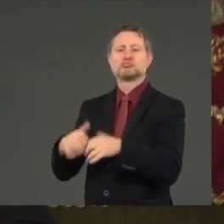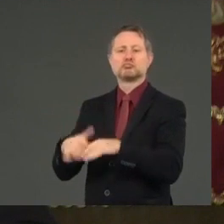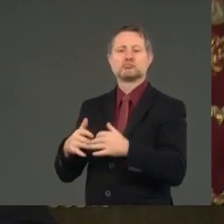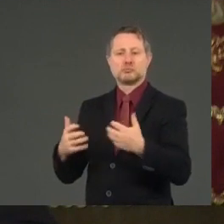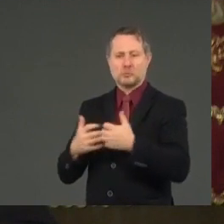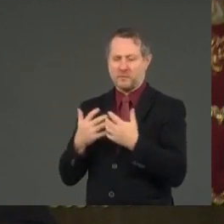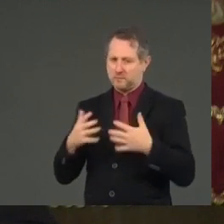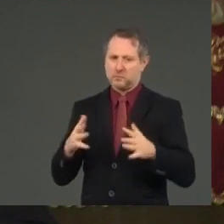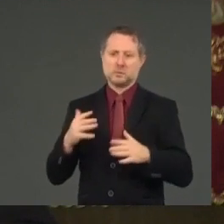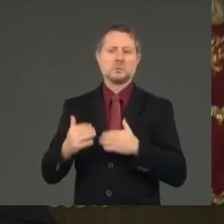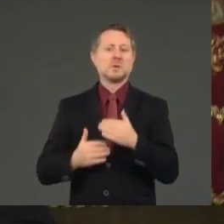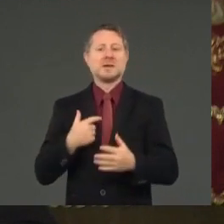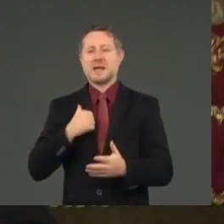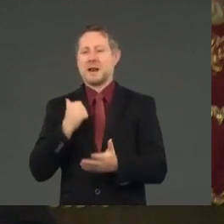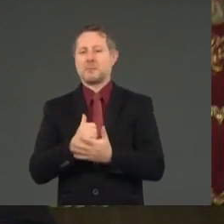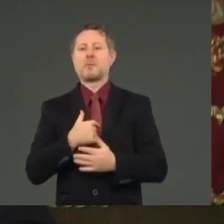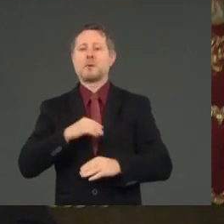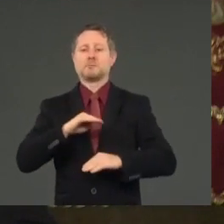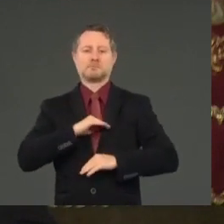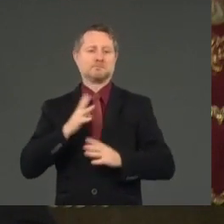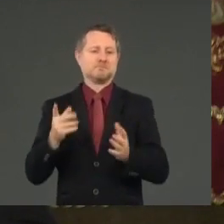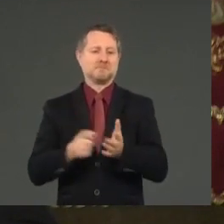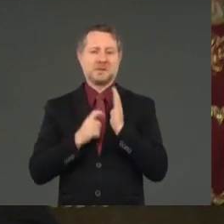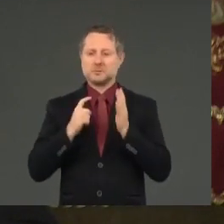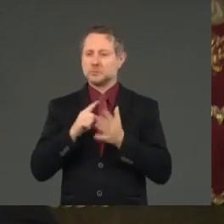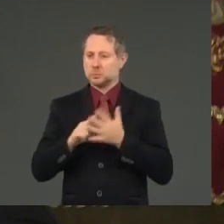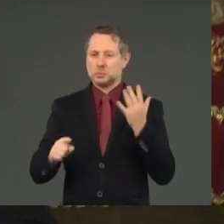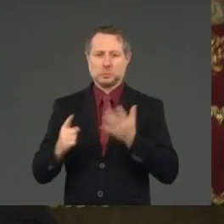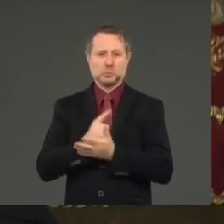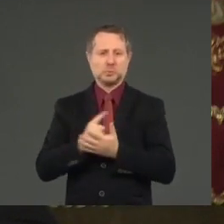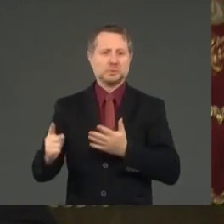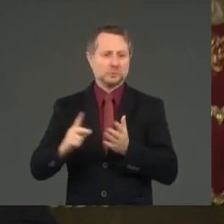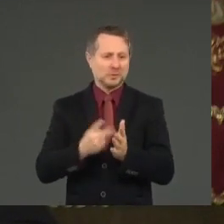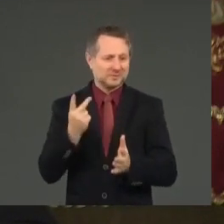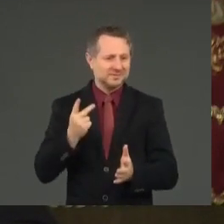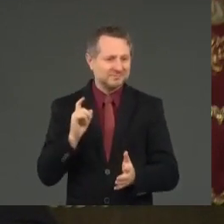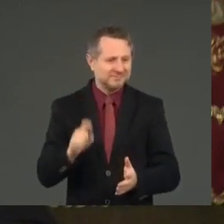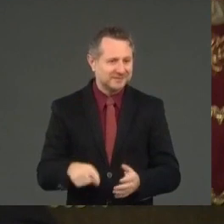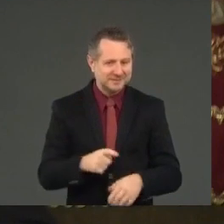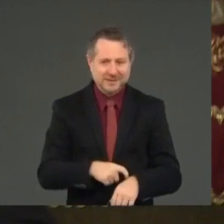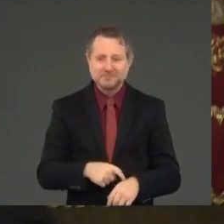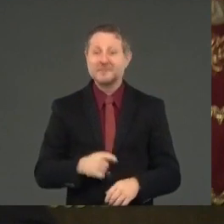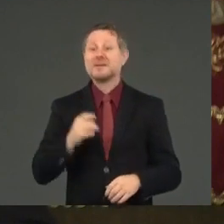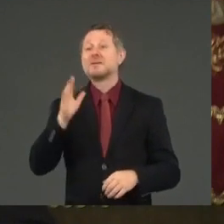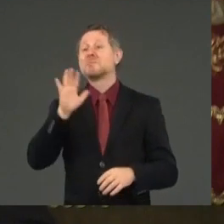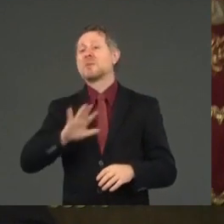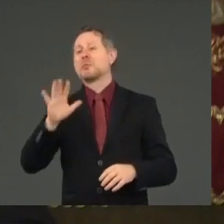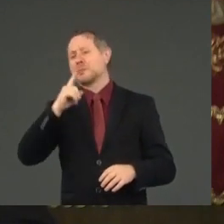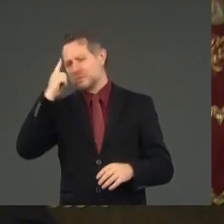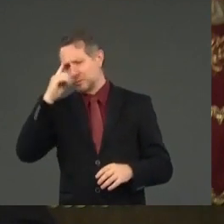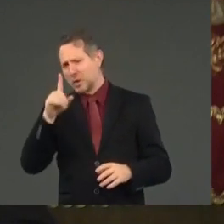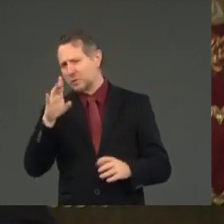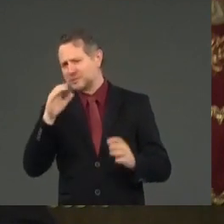TO RUN THE ACTUAL TESTS. SO THAT IS OFFICIALLY OFF THE